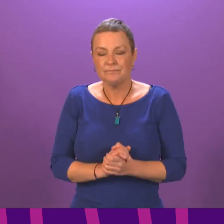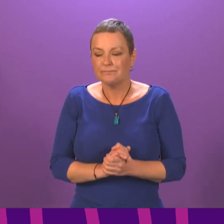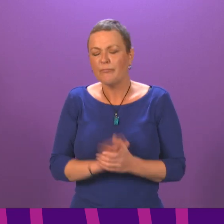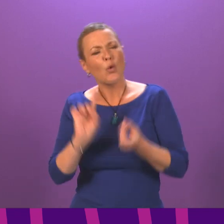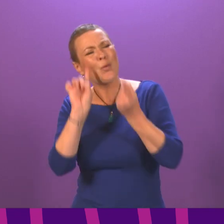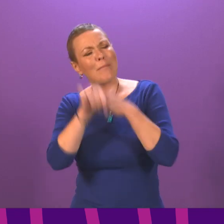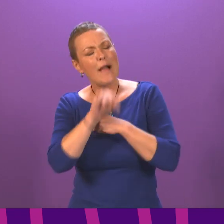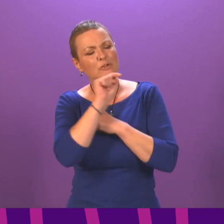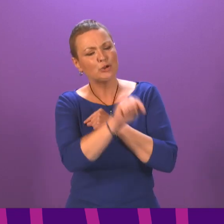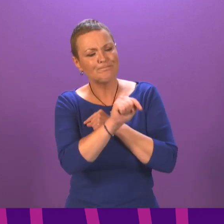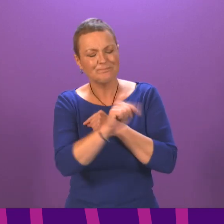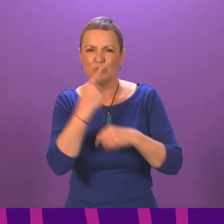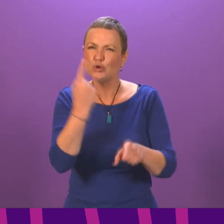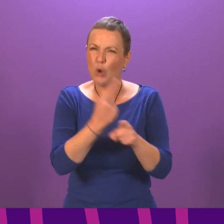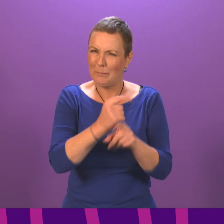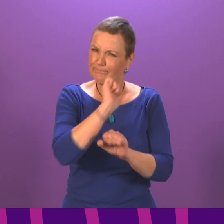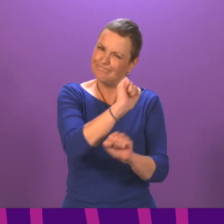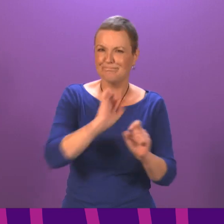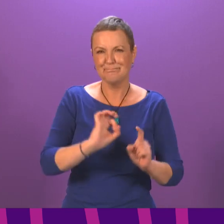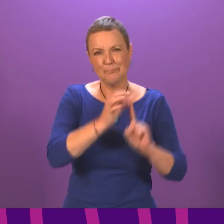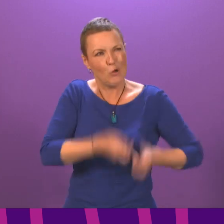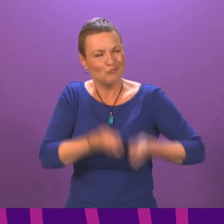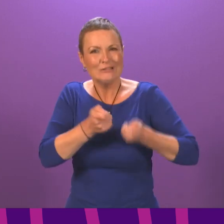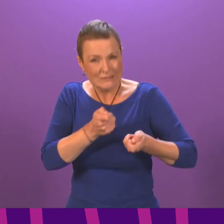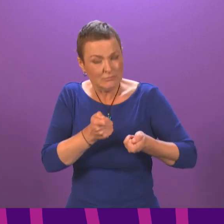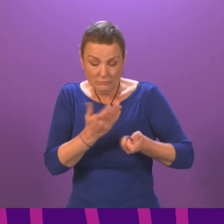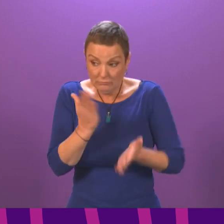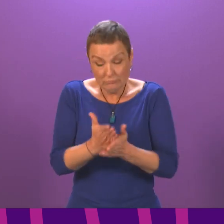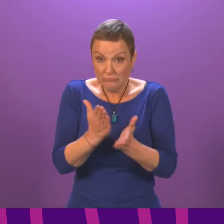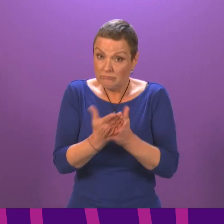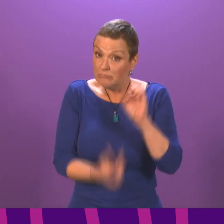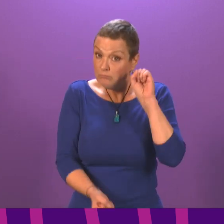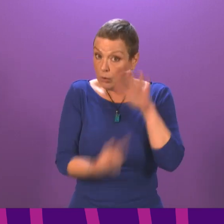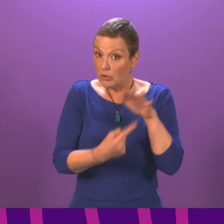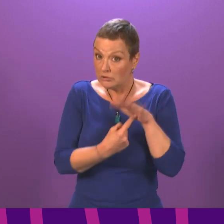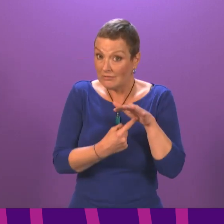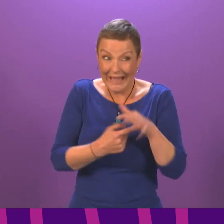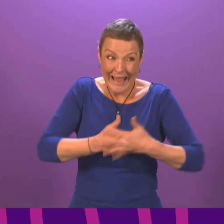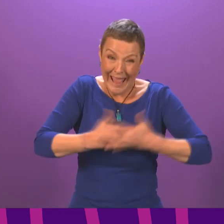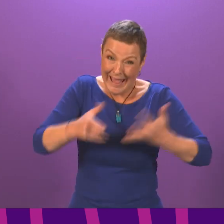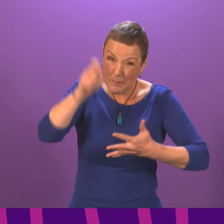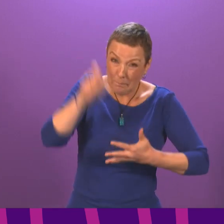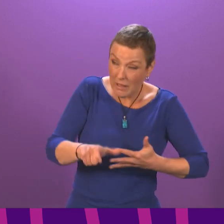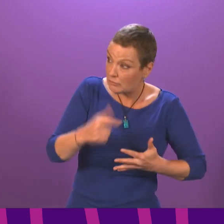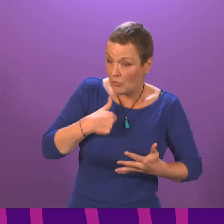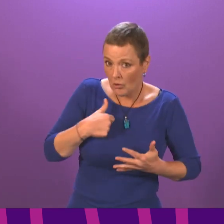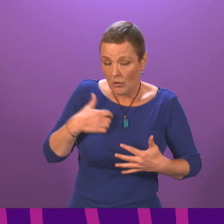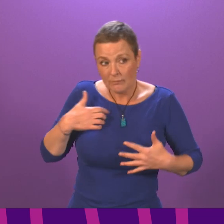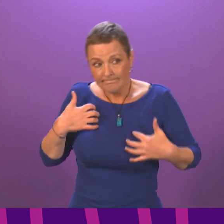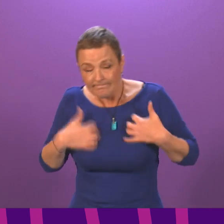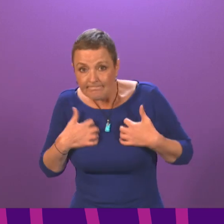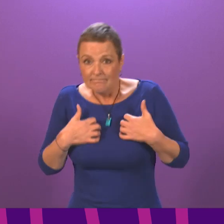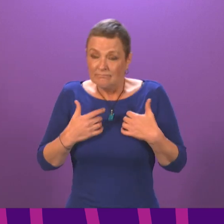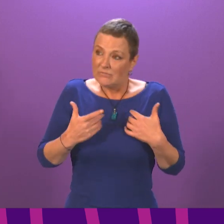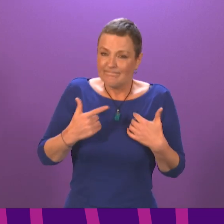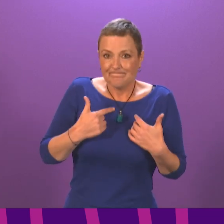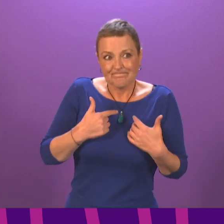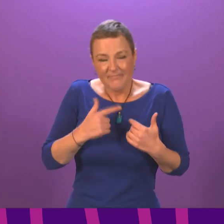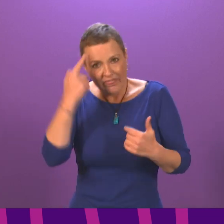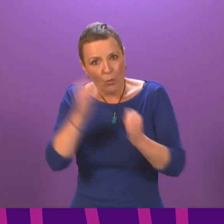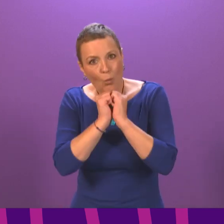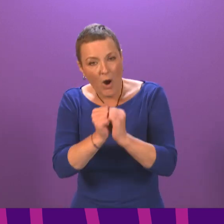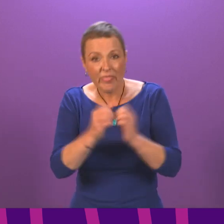Anyone who cares about companies such as BiFab should recognise the importance of this point.